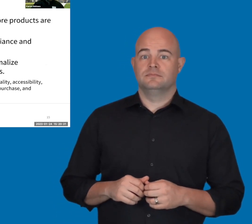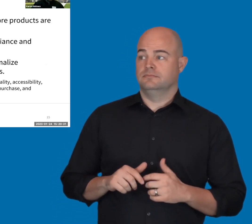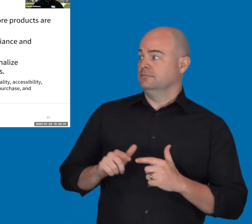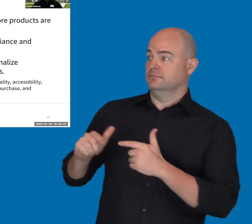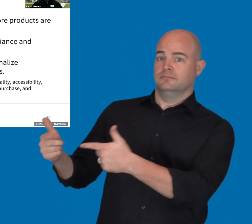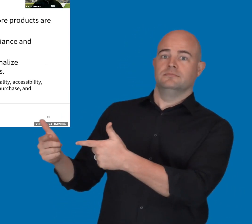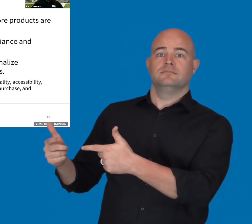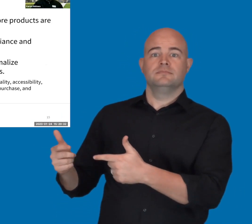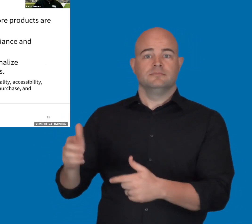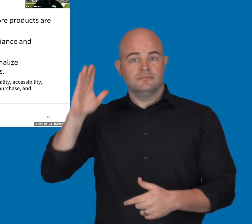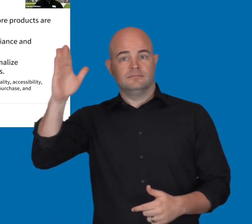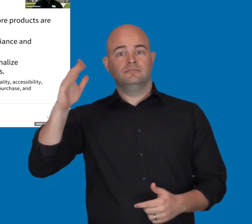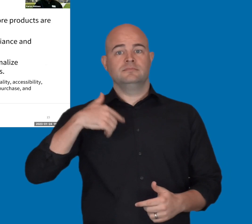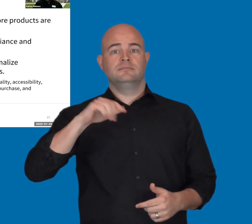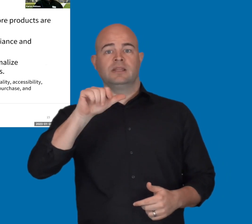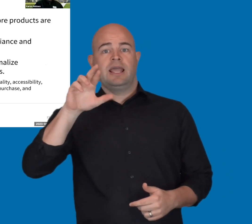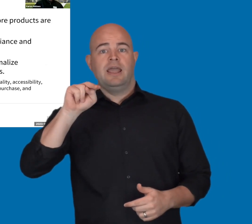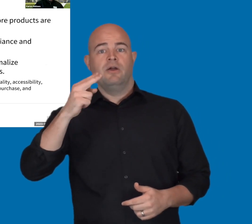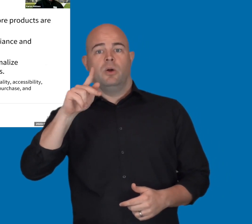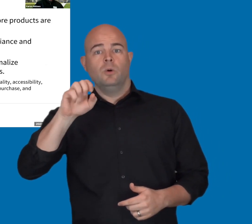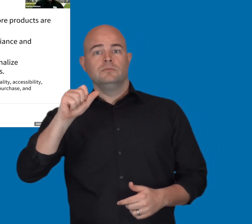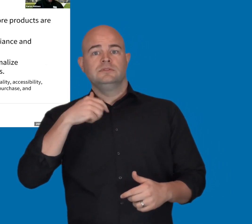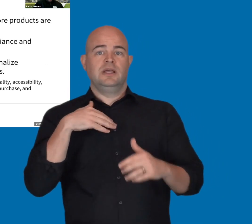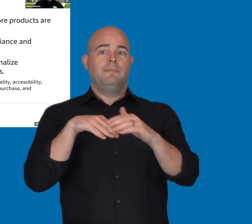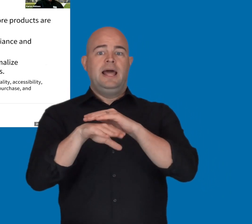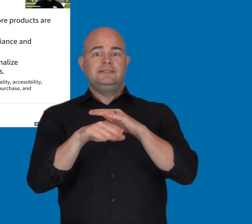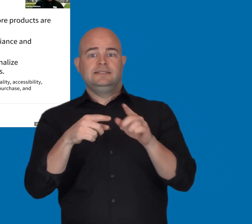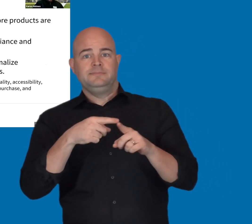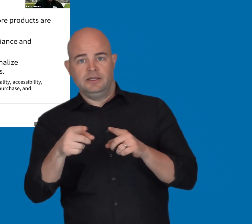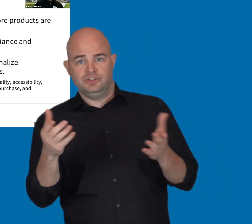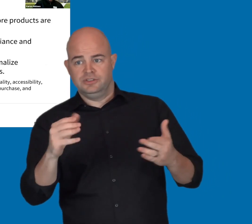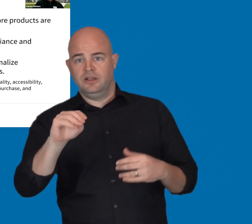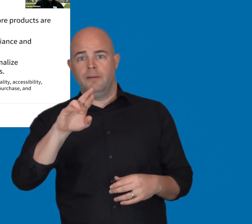and to support going back, maybe to previous zero textbook